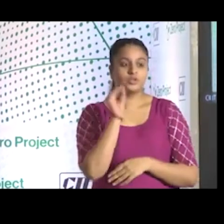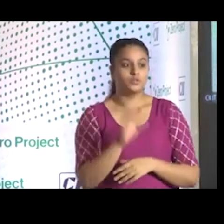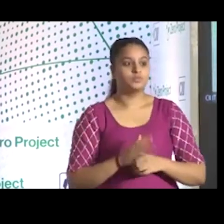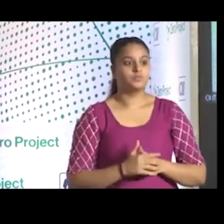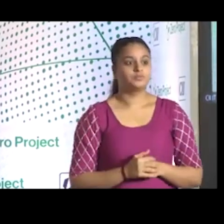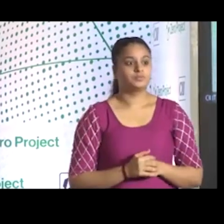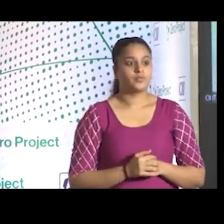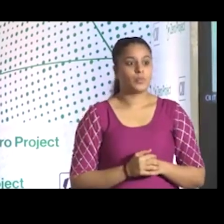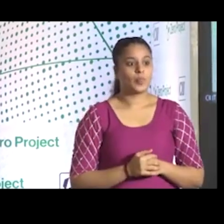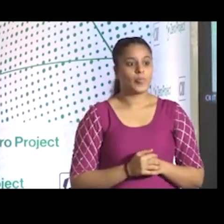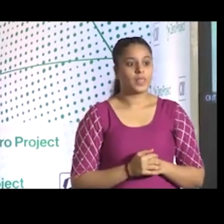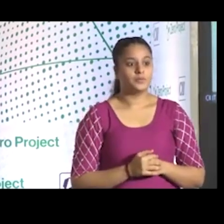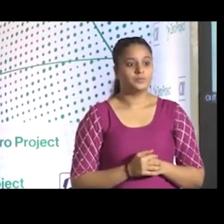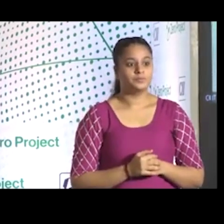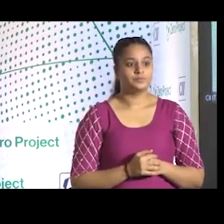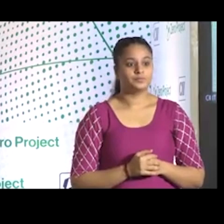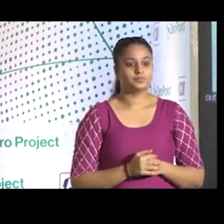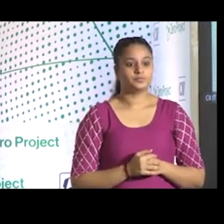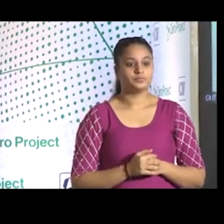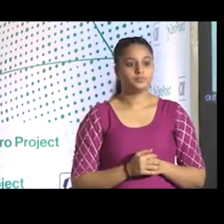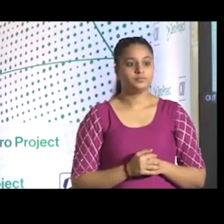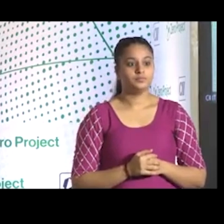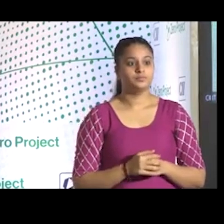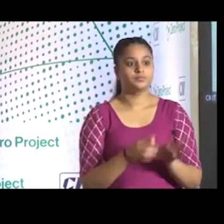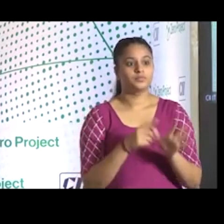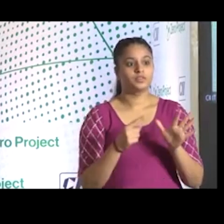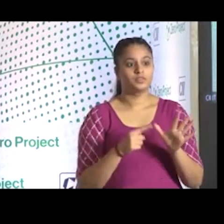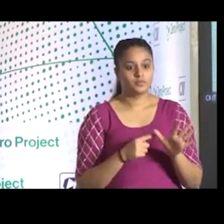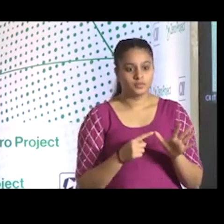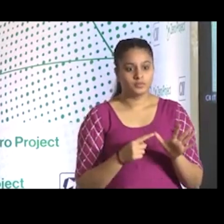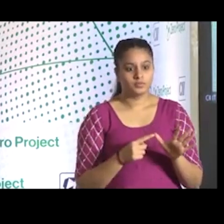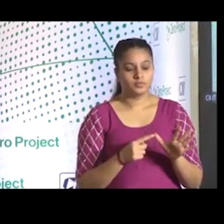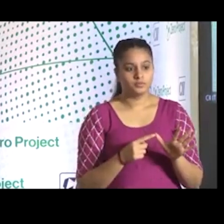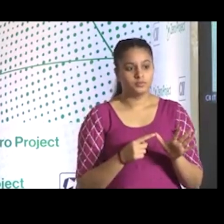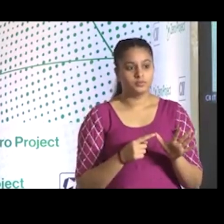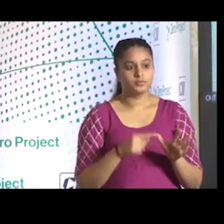The fifth one is on women into partnerships with disabilities.